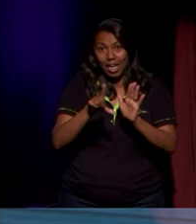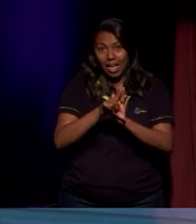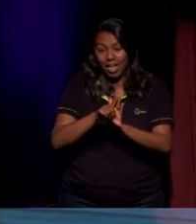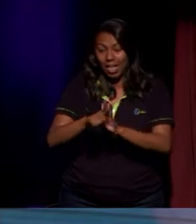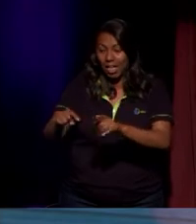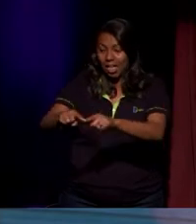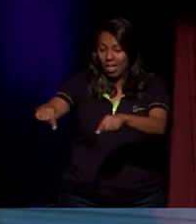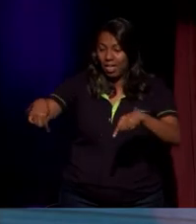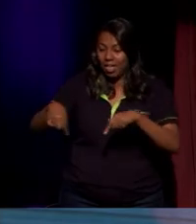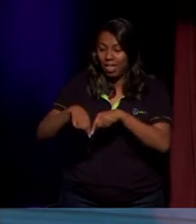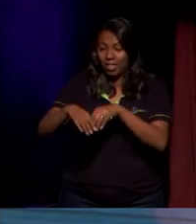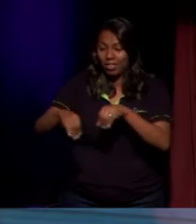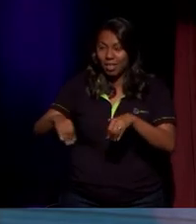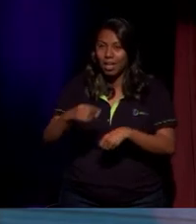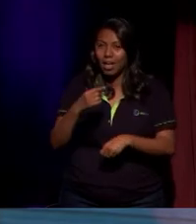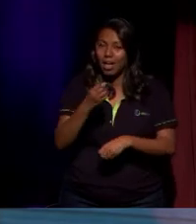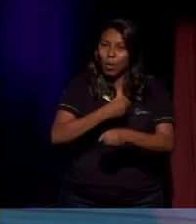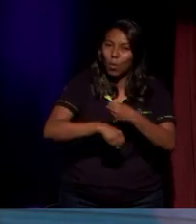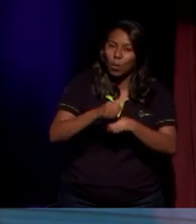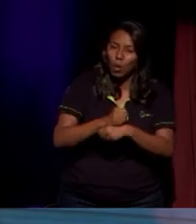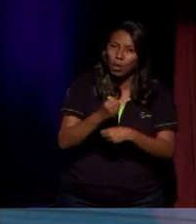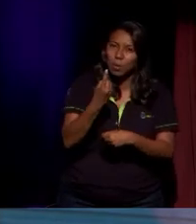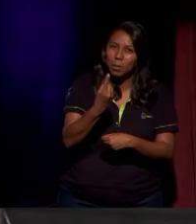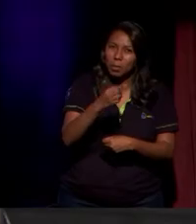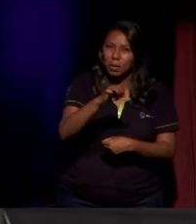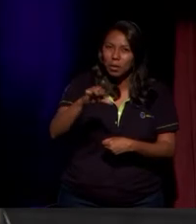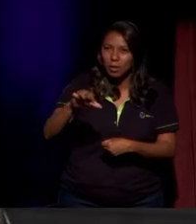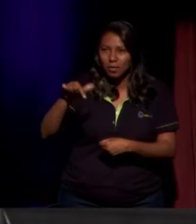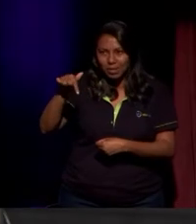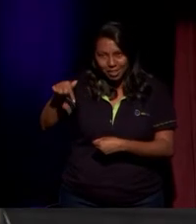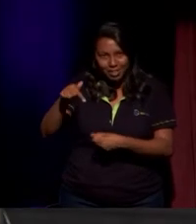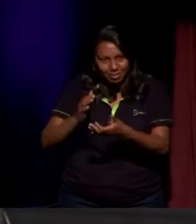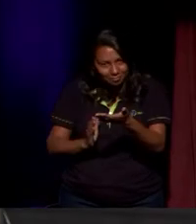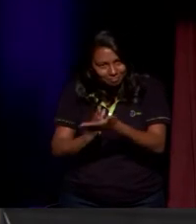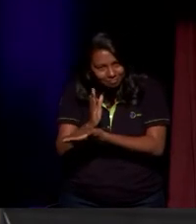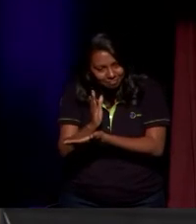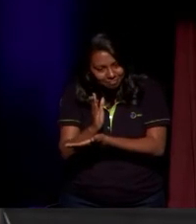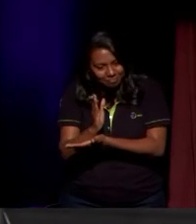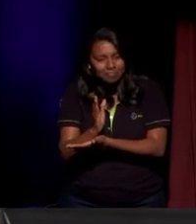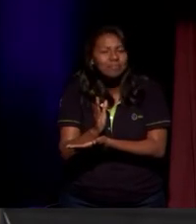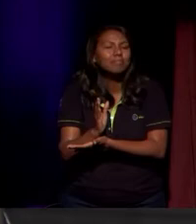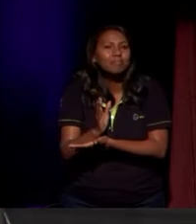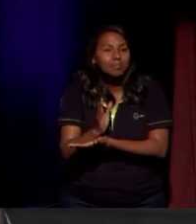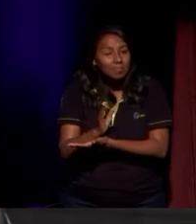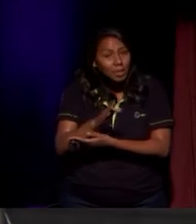in 1997 it was when it was approved. And the key is to say